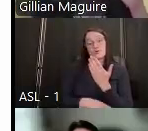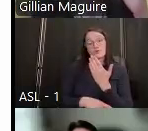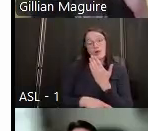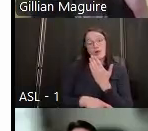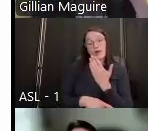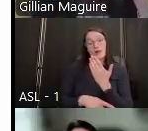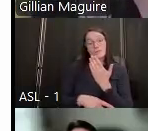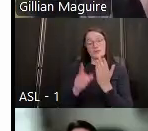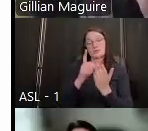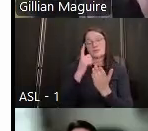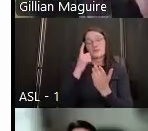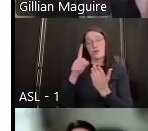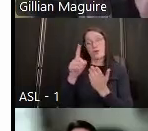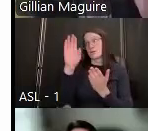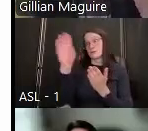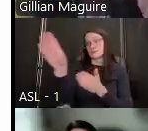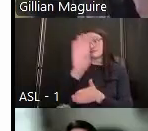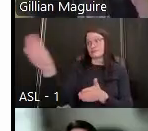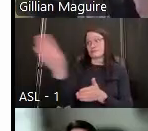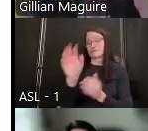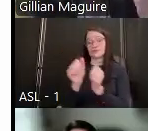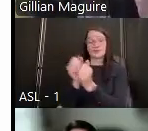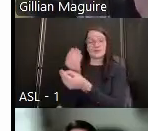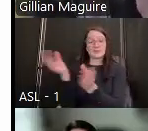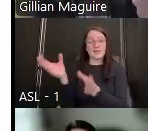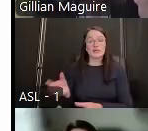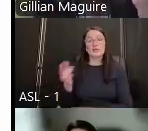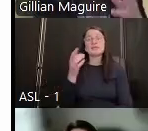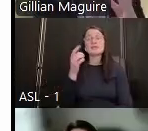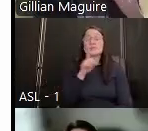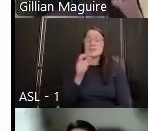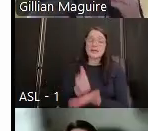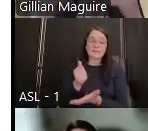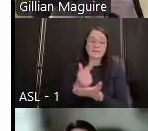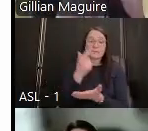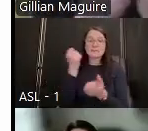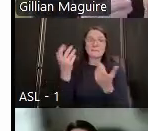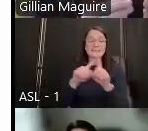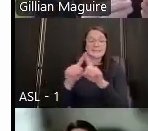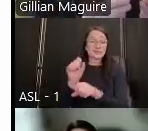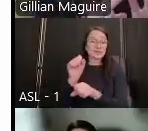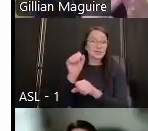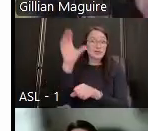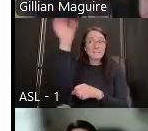we actually can tap into many many different employers just by having me talk to them. Over the